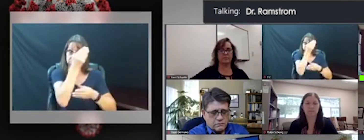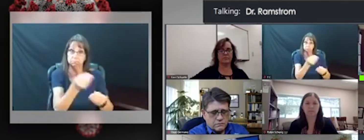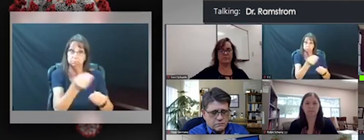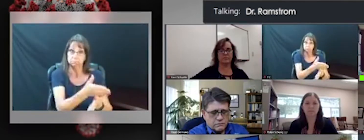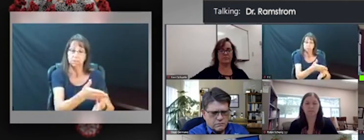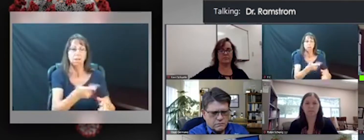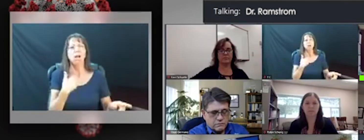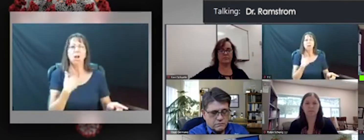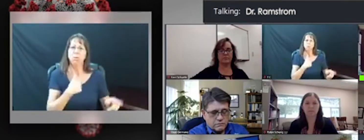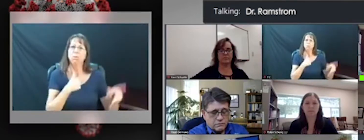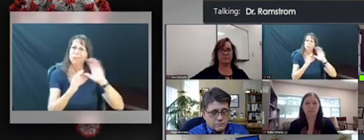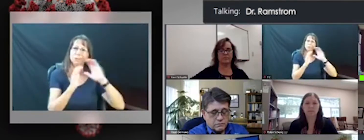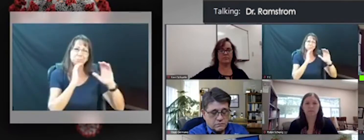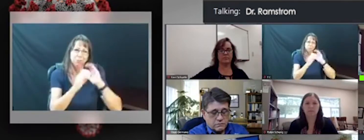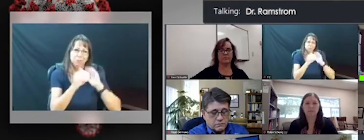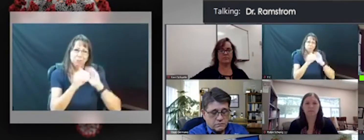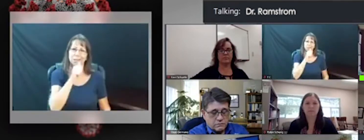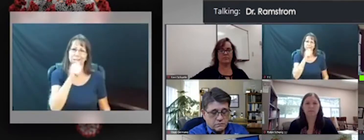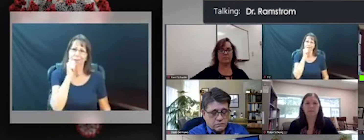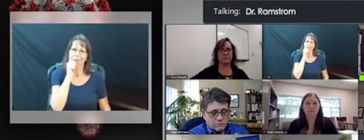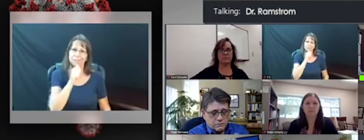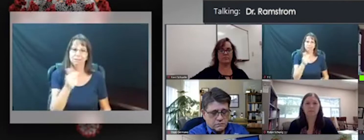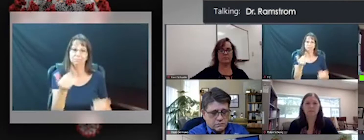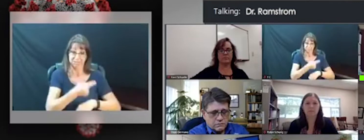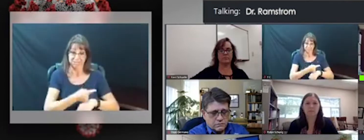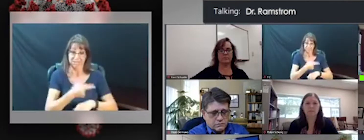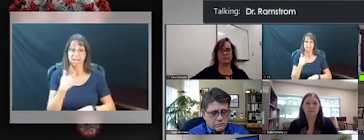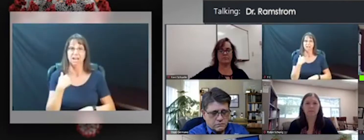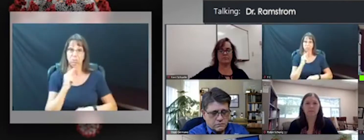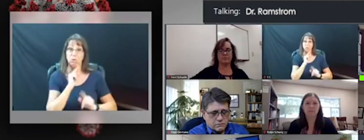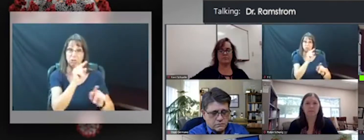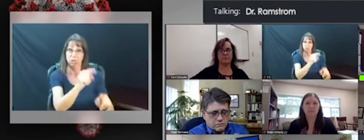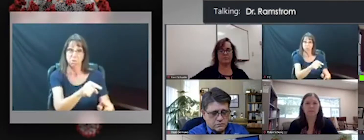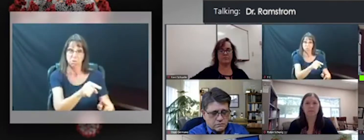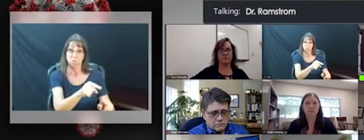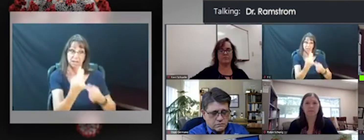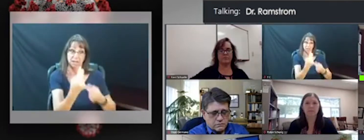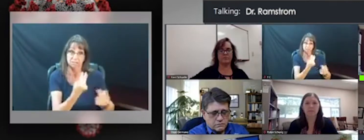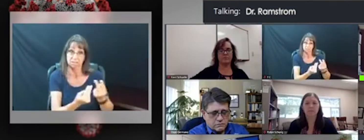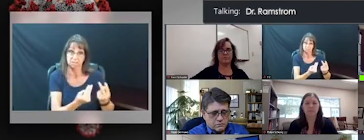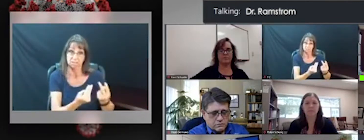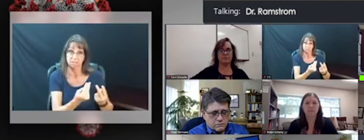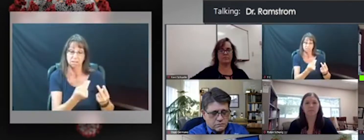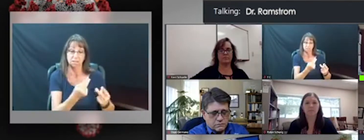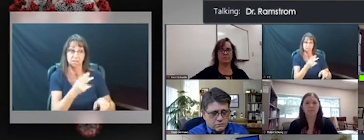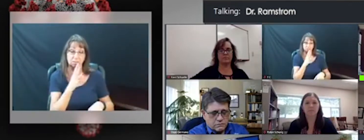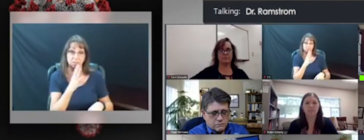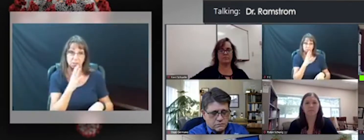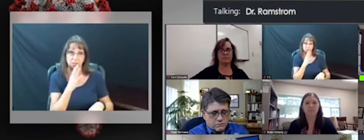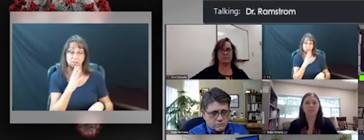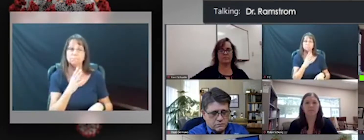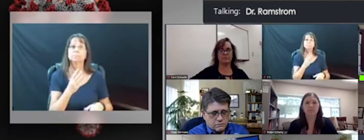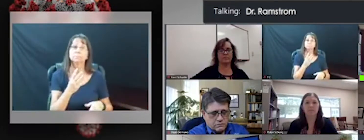and I'm going to be visiting them today. We've had these situations where we've had a facility have a